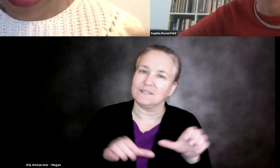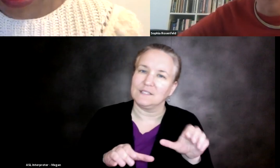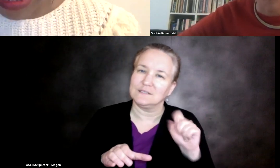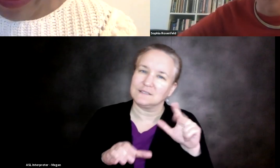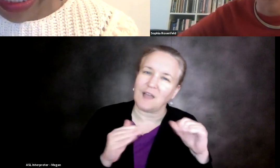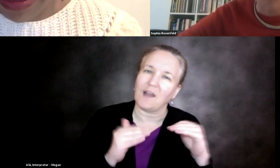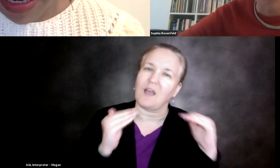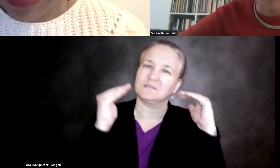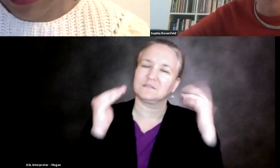just a generation ago.